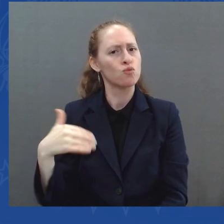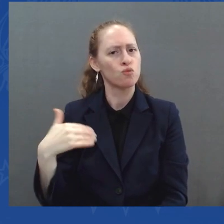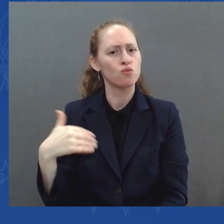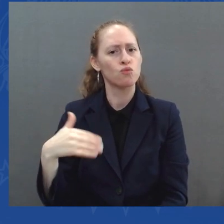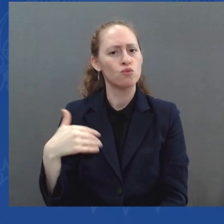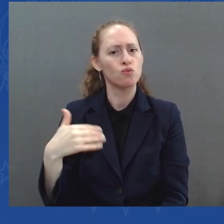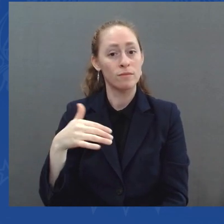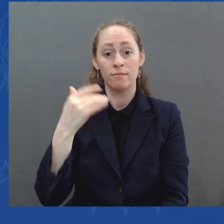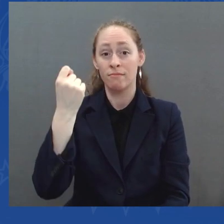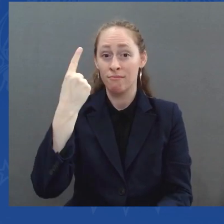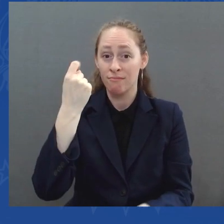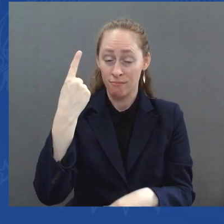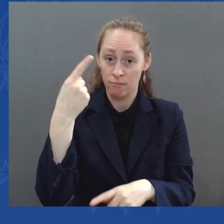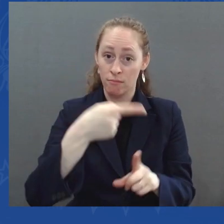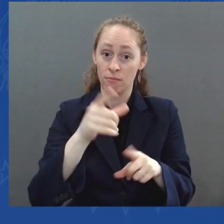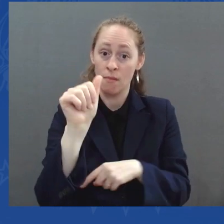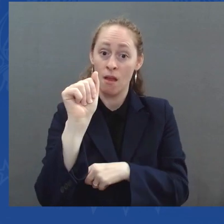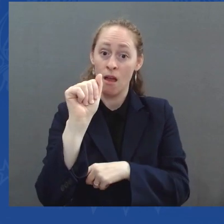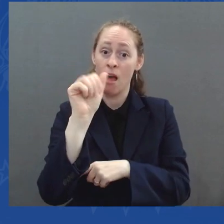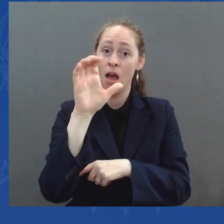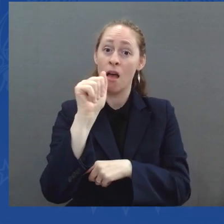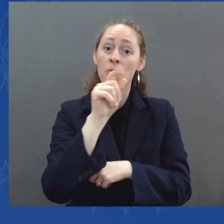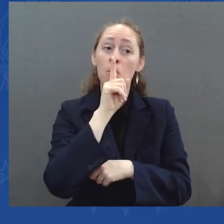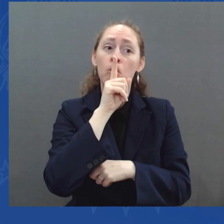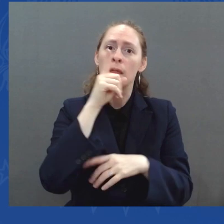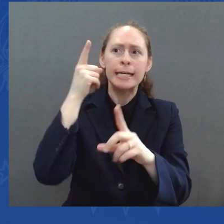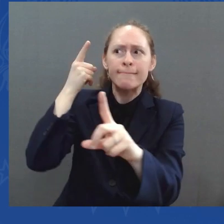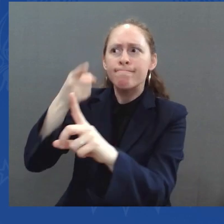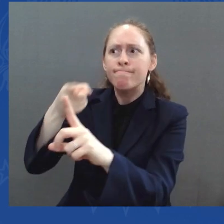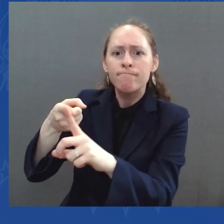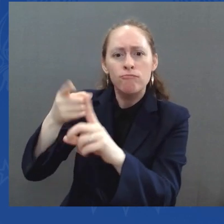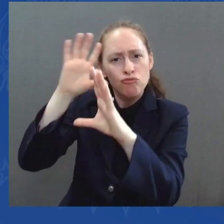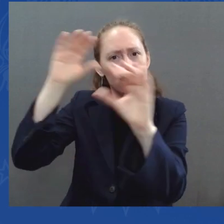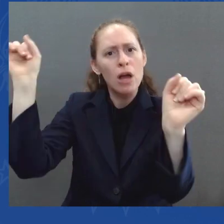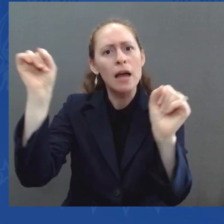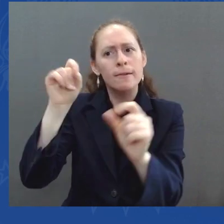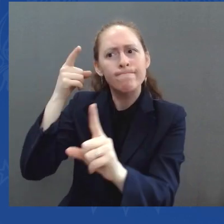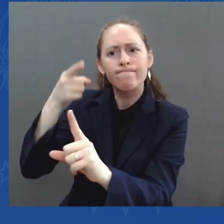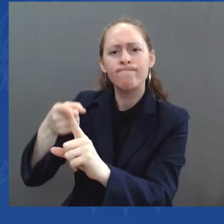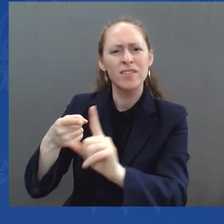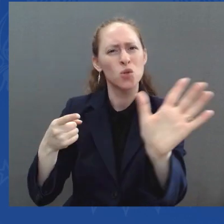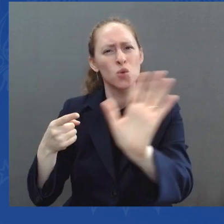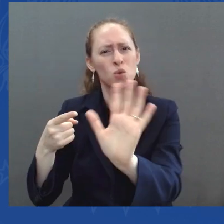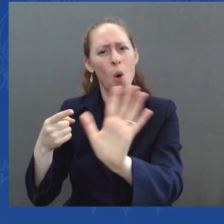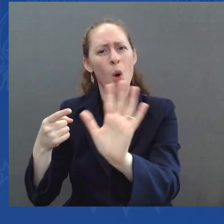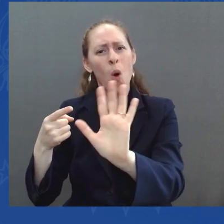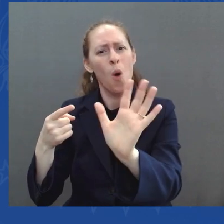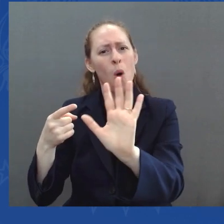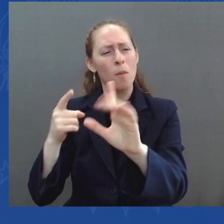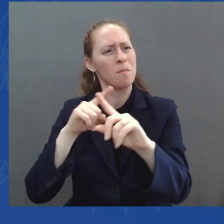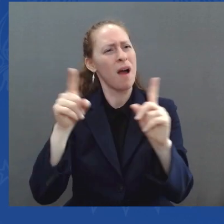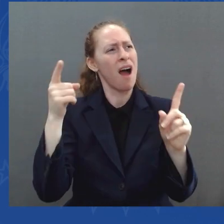staring at the ceiling, wondering, my god, my god, what if I get really sick? What am I going to do?